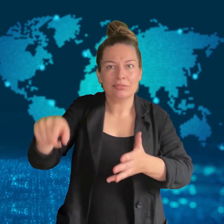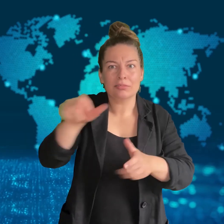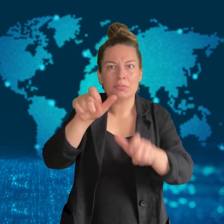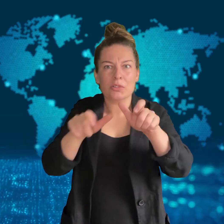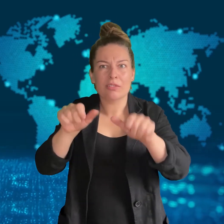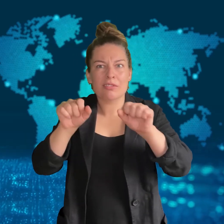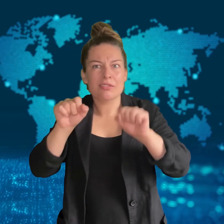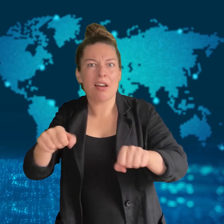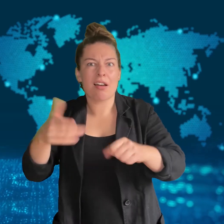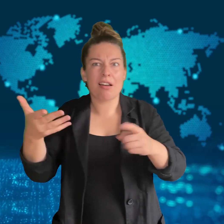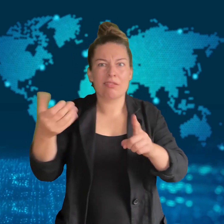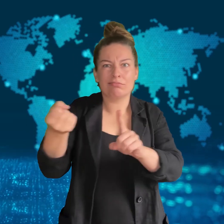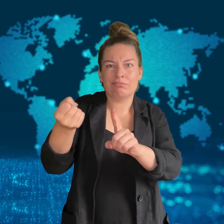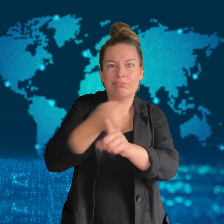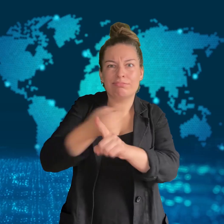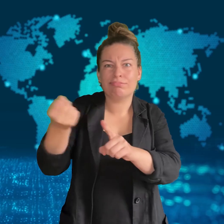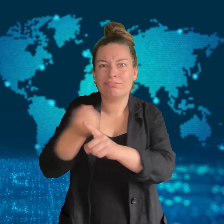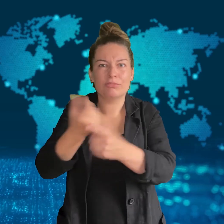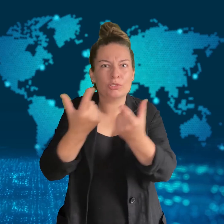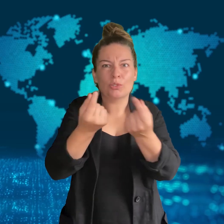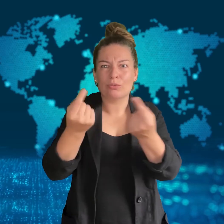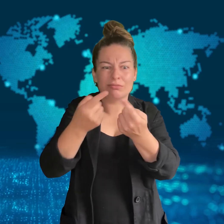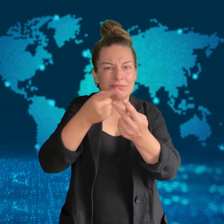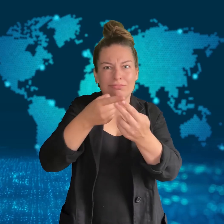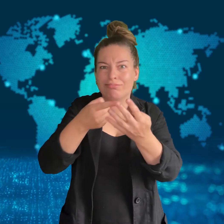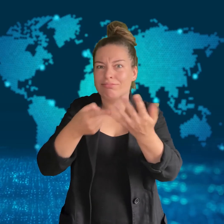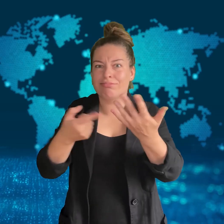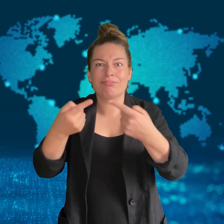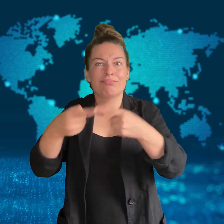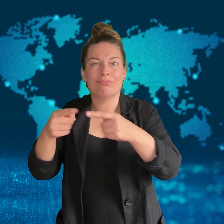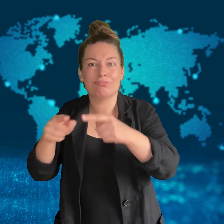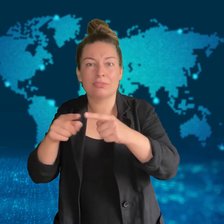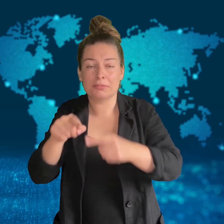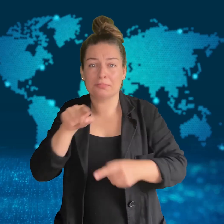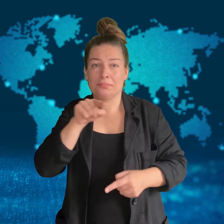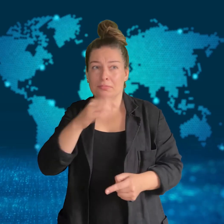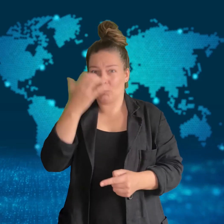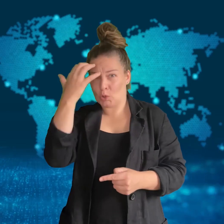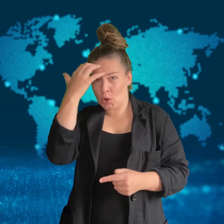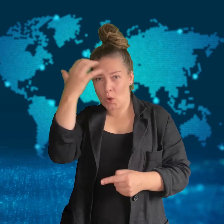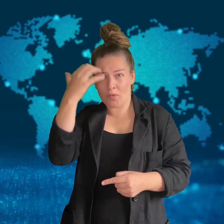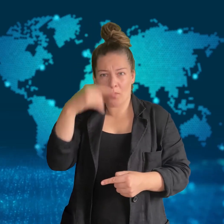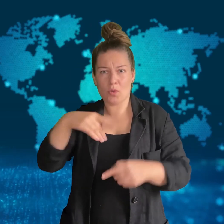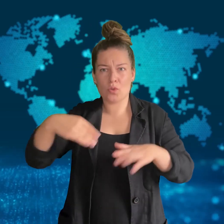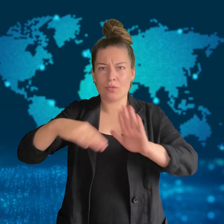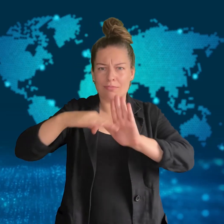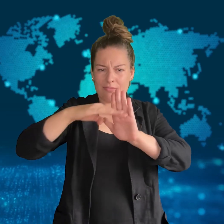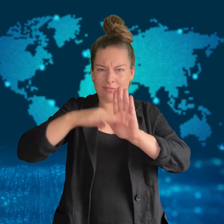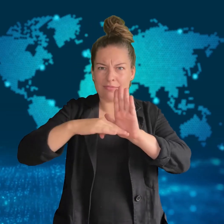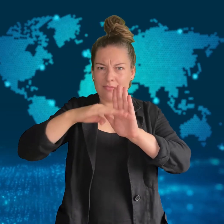There were at least 500 people killed and more than 22,000 arrested